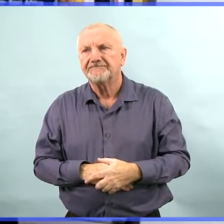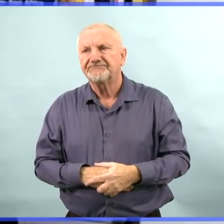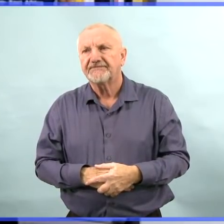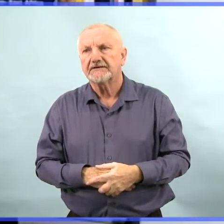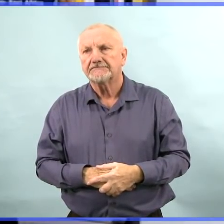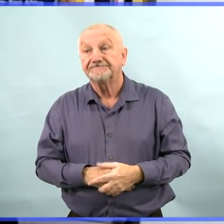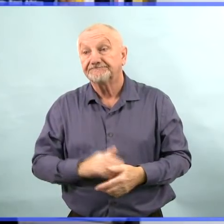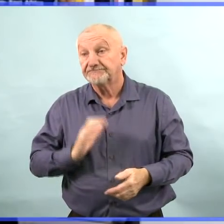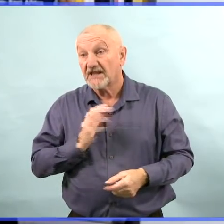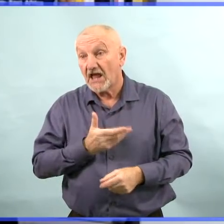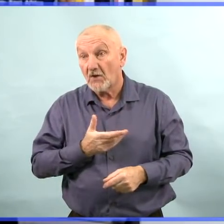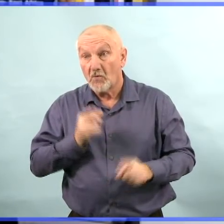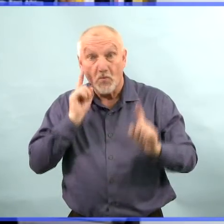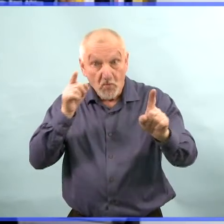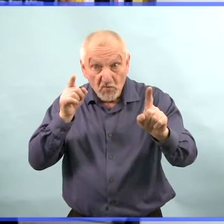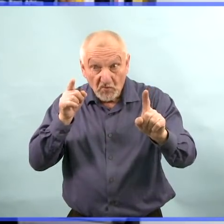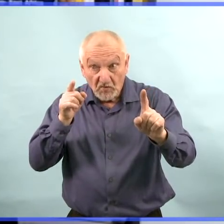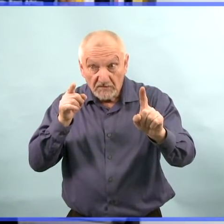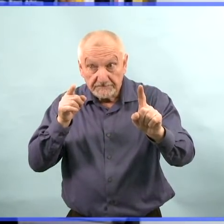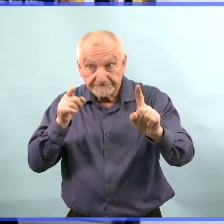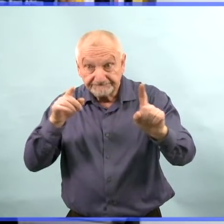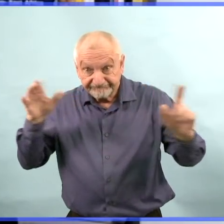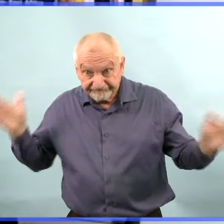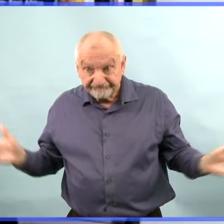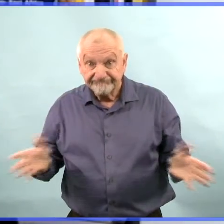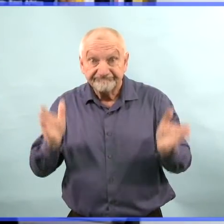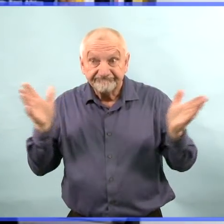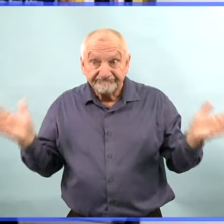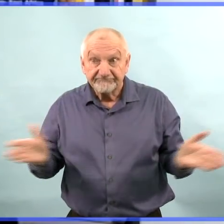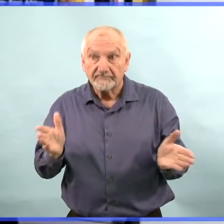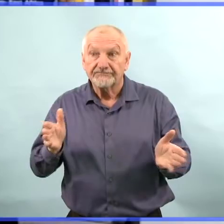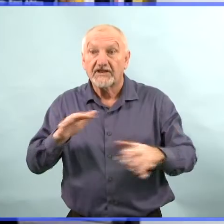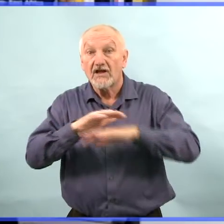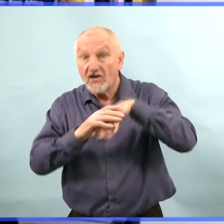of the children than it is on the speed of how quickly we can get them through our facilities